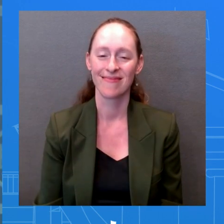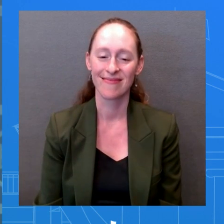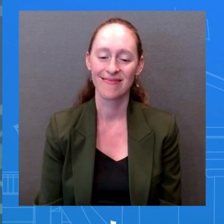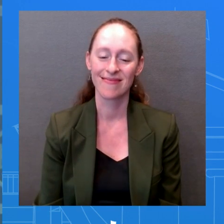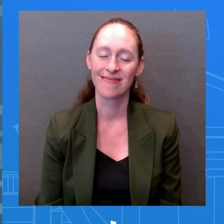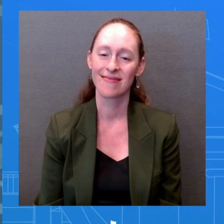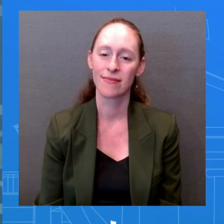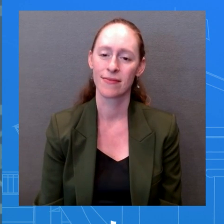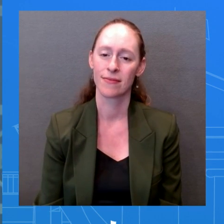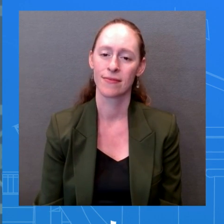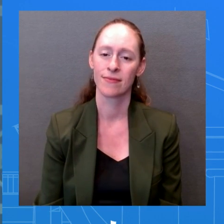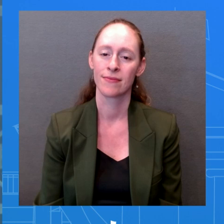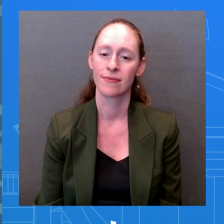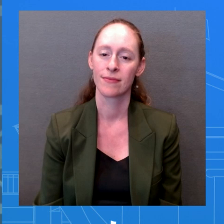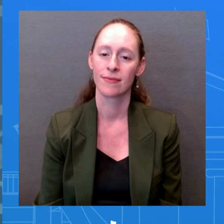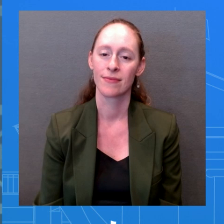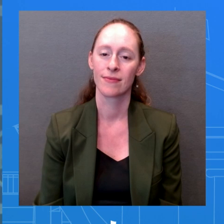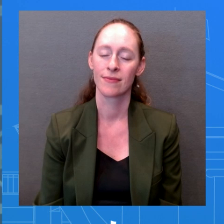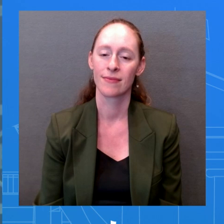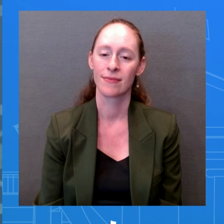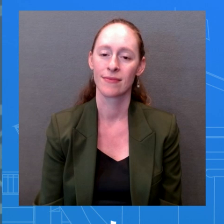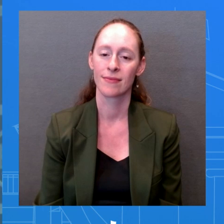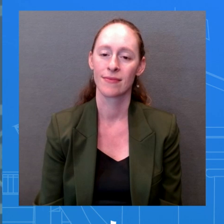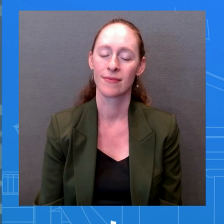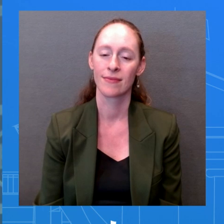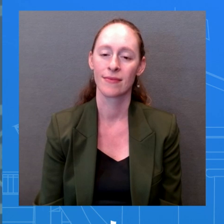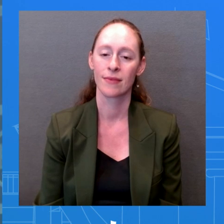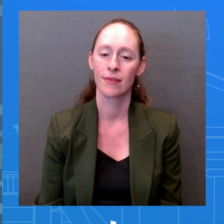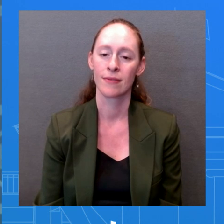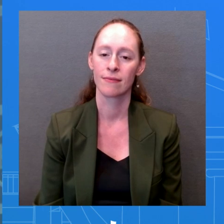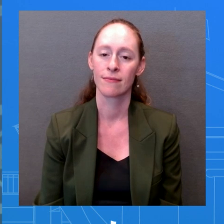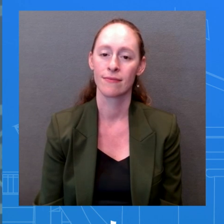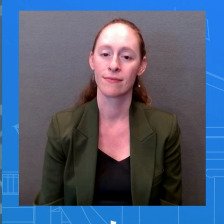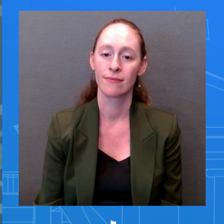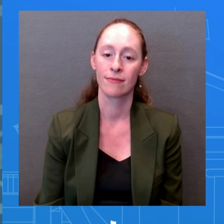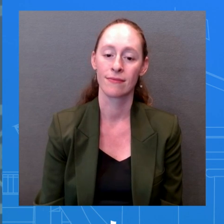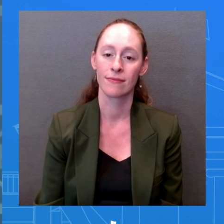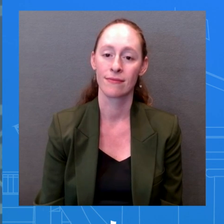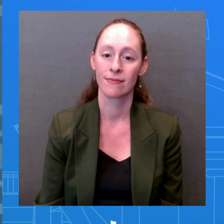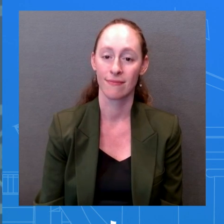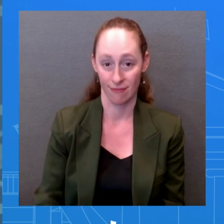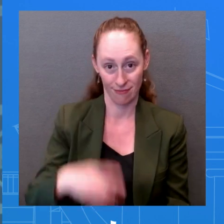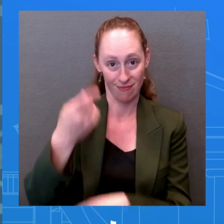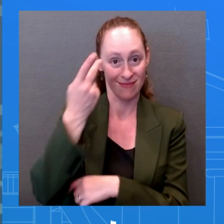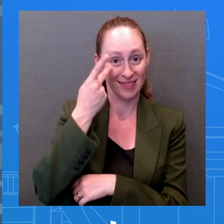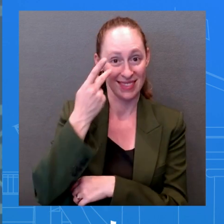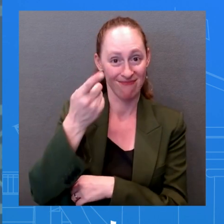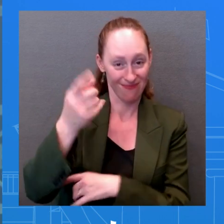that you heard the President talk about just moments ago earli- later this morning, reached overnight,